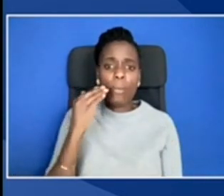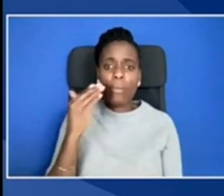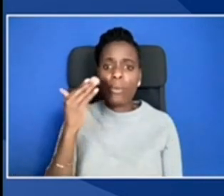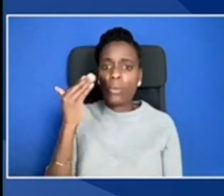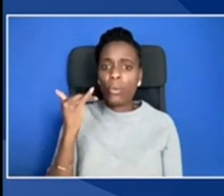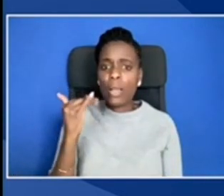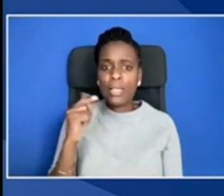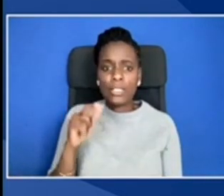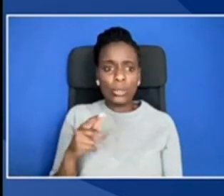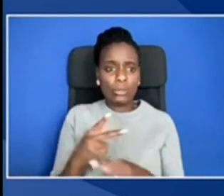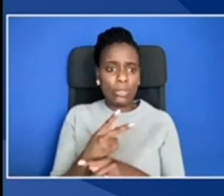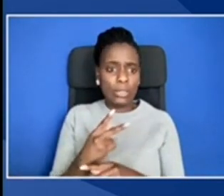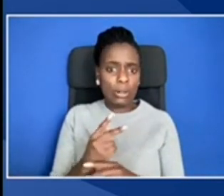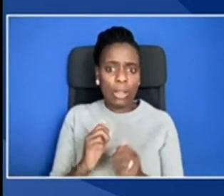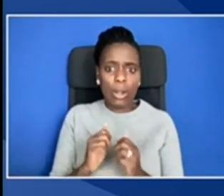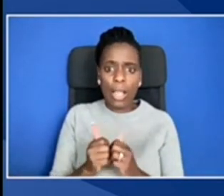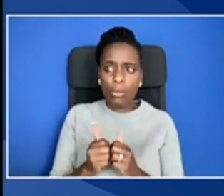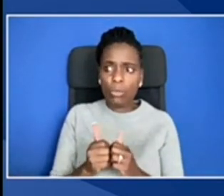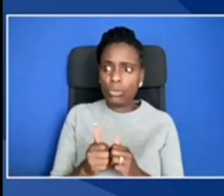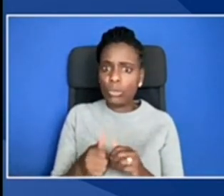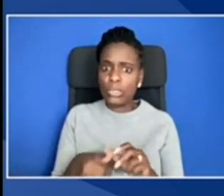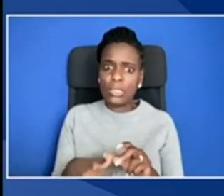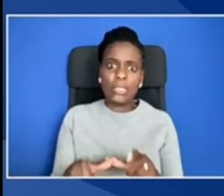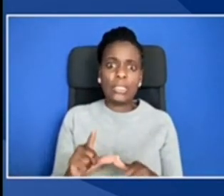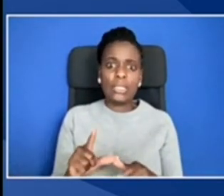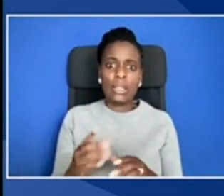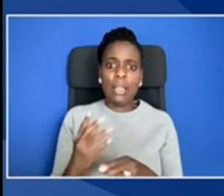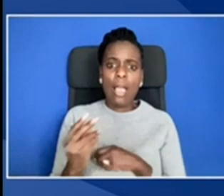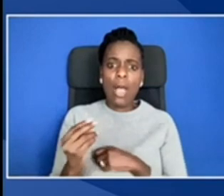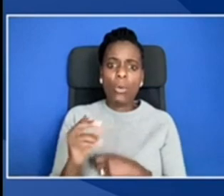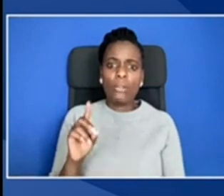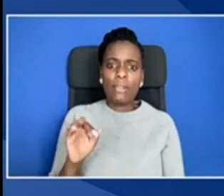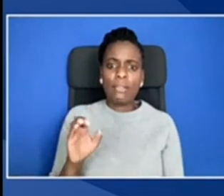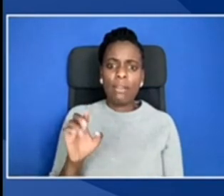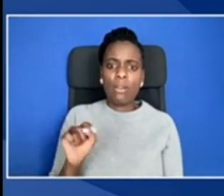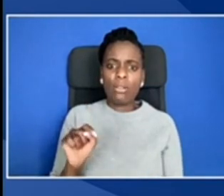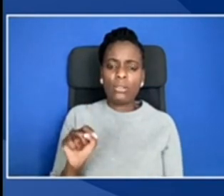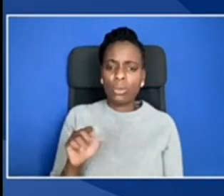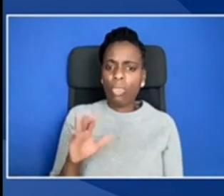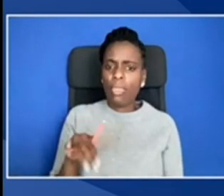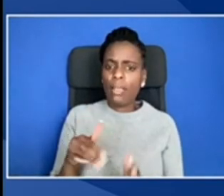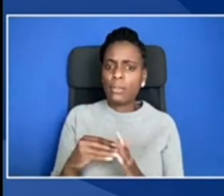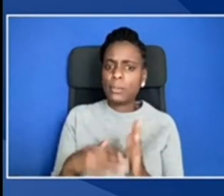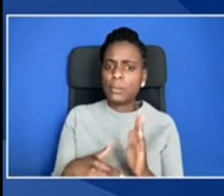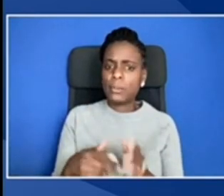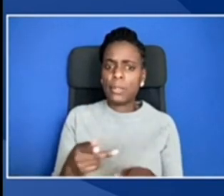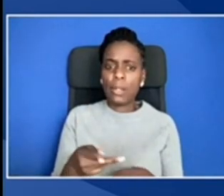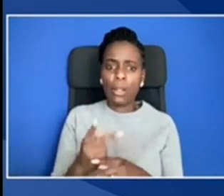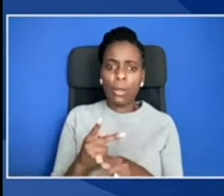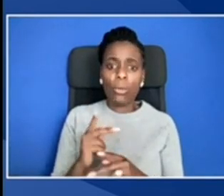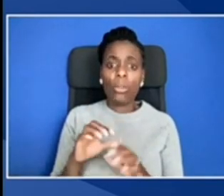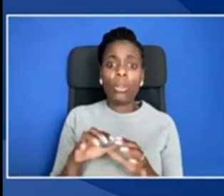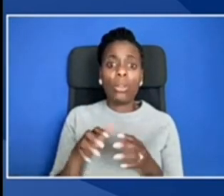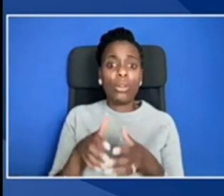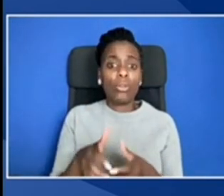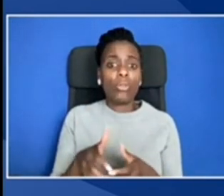out how to get out of default on her student loans. So, you know, a group that I think is pretty obvious, but that we